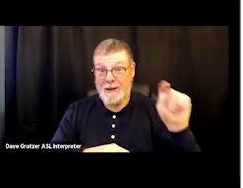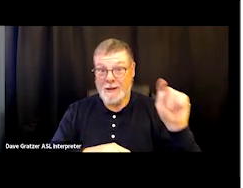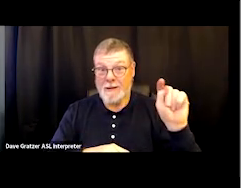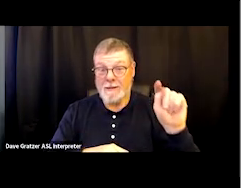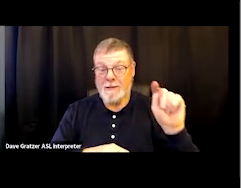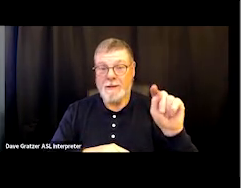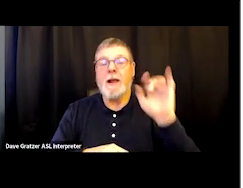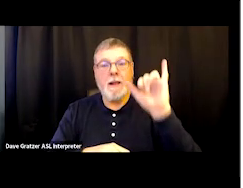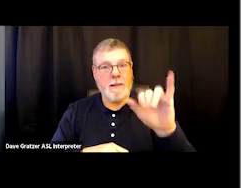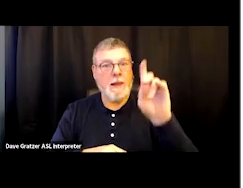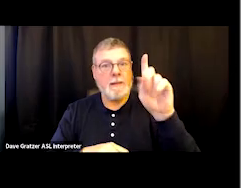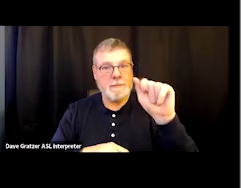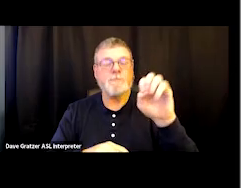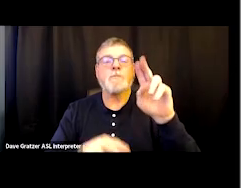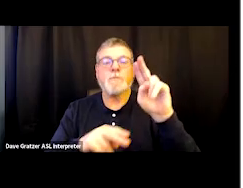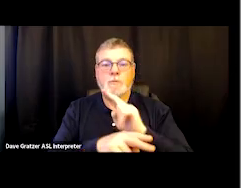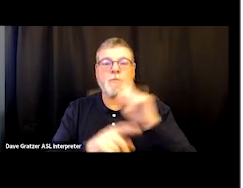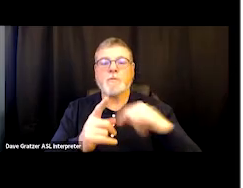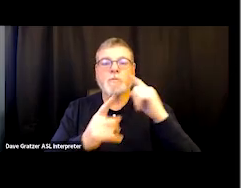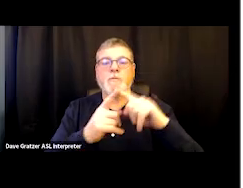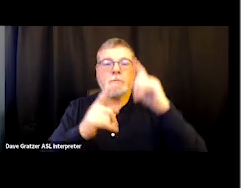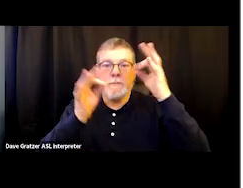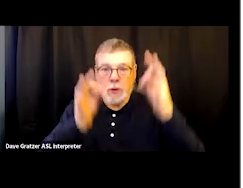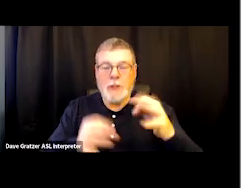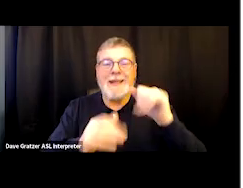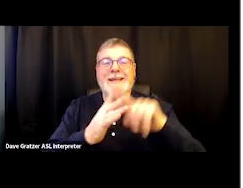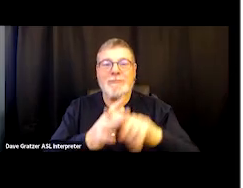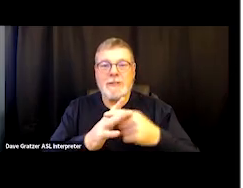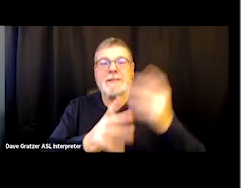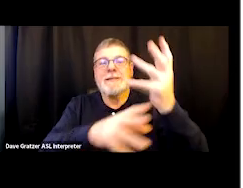this date is used to determine when the individual can begin receiving benefits.